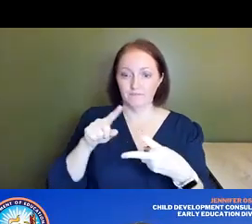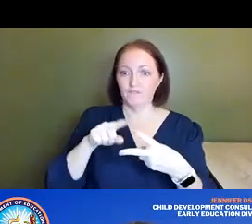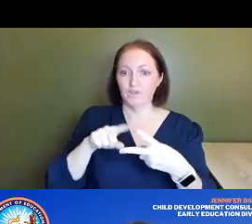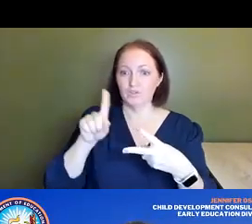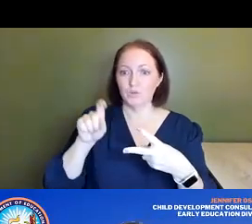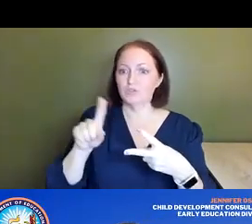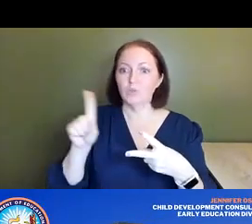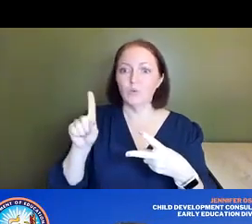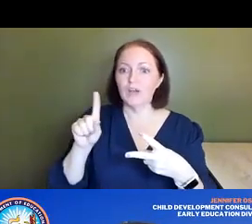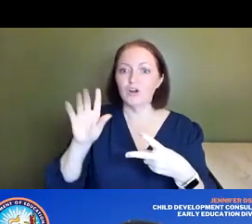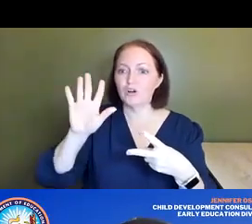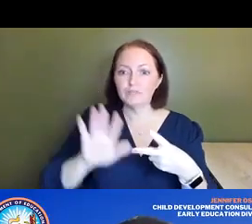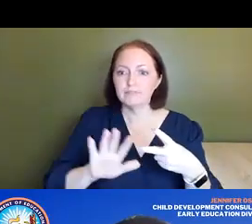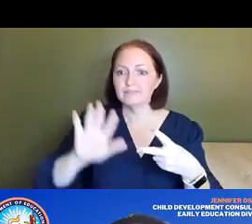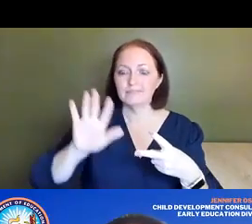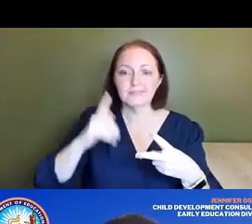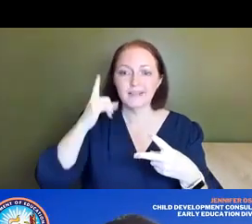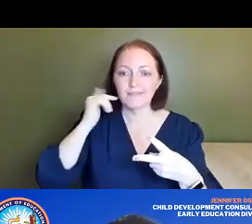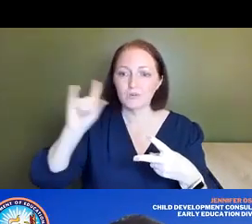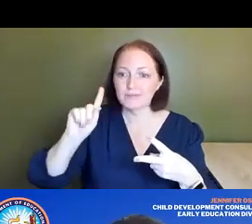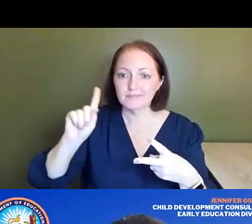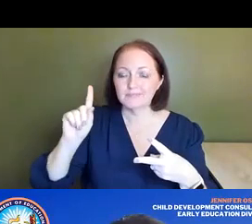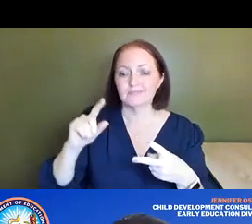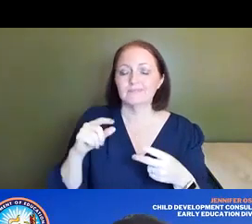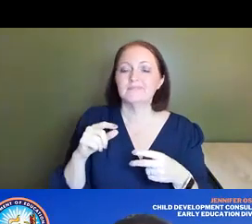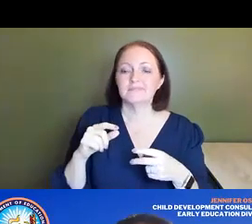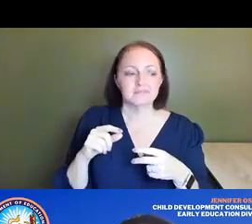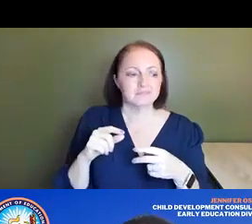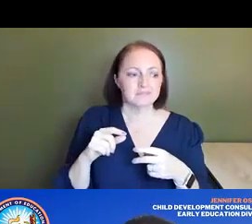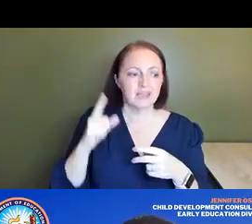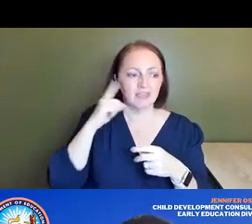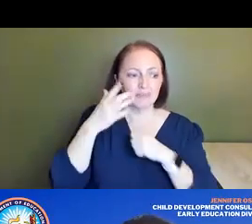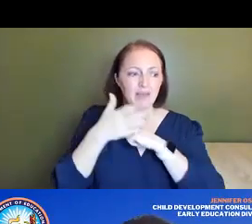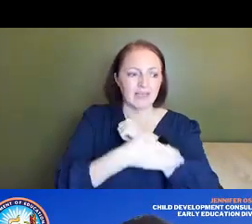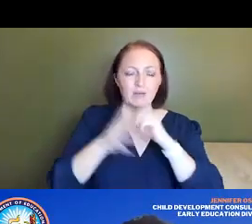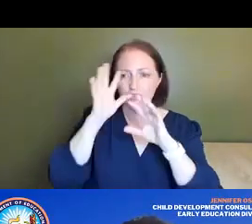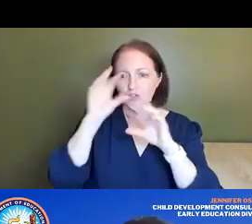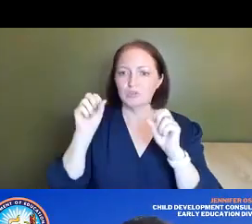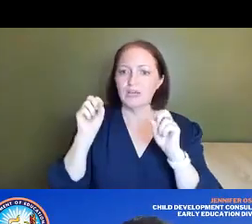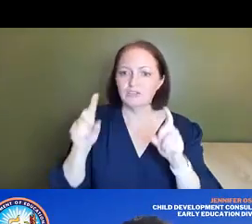You're Located you can consider the California County Superintendents Educational Services